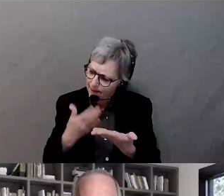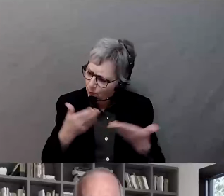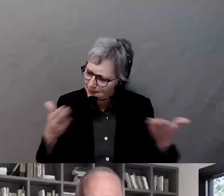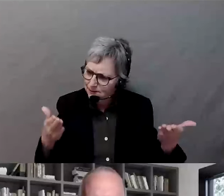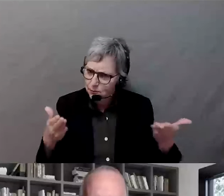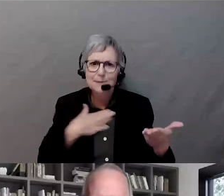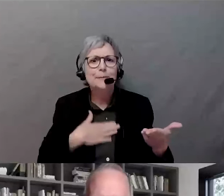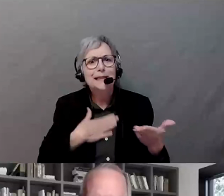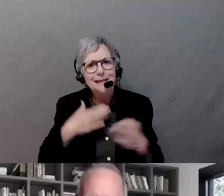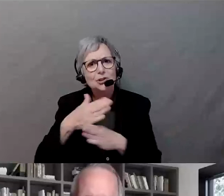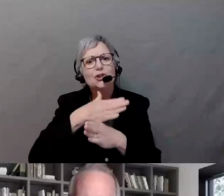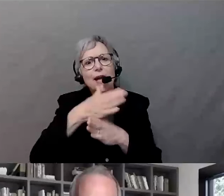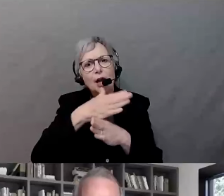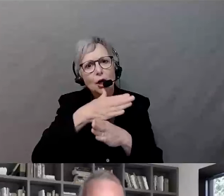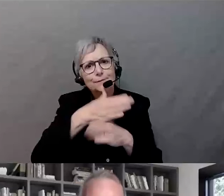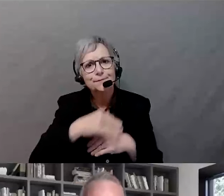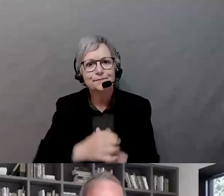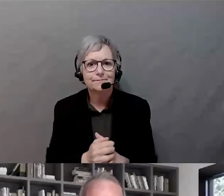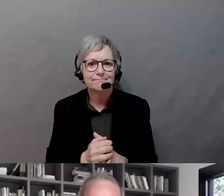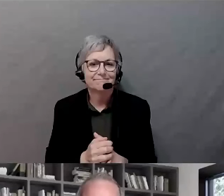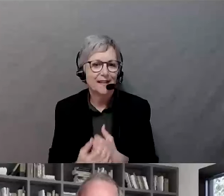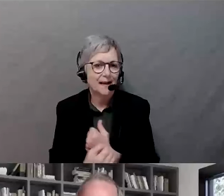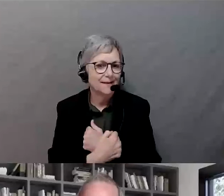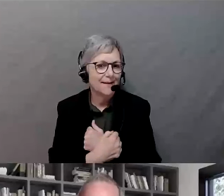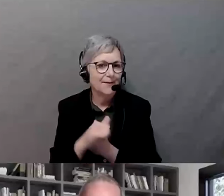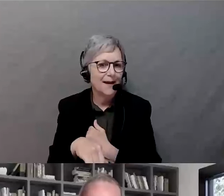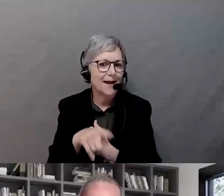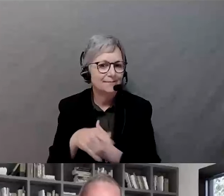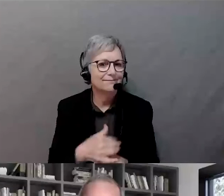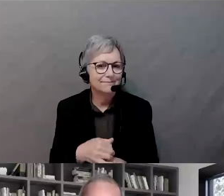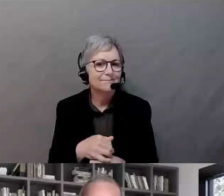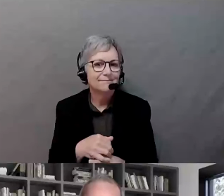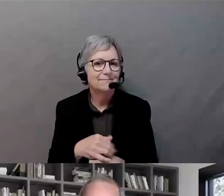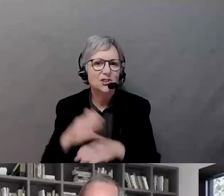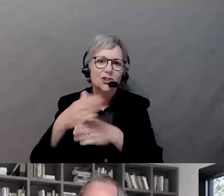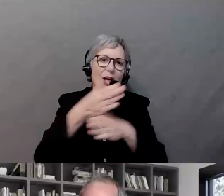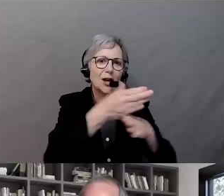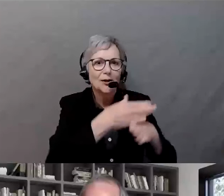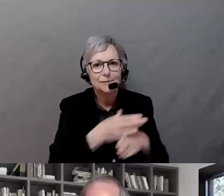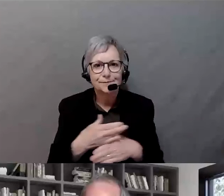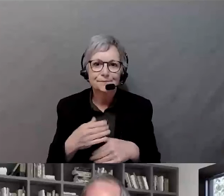: I LOVE THAT LEARNING ASPECT. THANK YOU. WE HAVE NOT HAD A